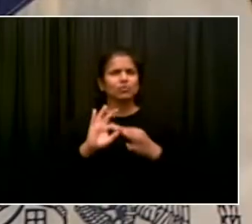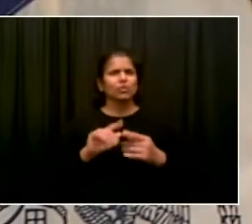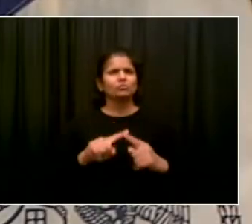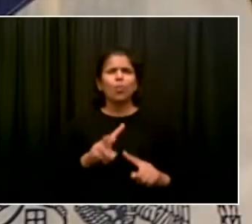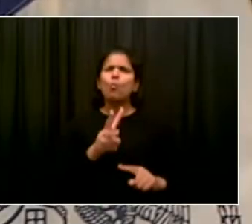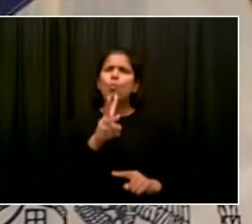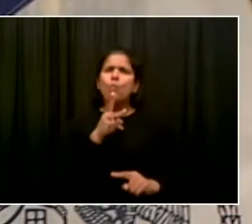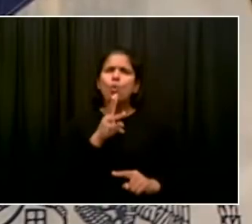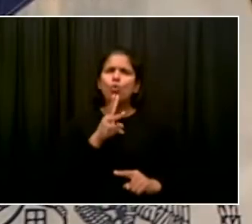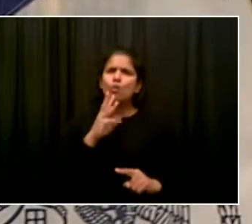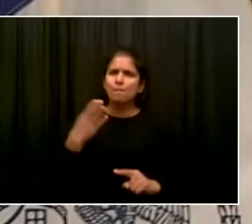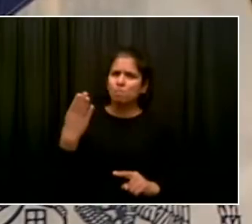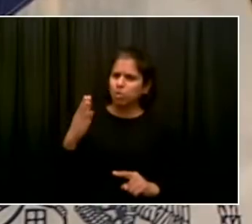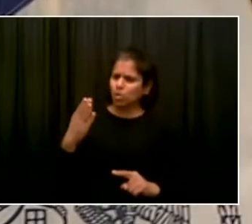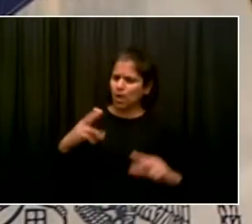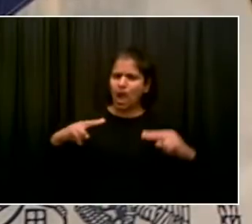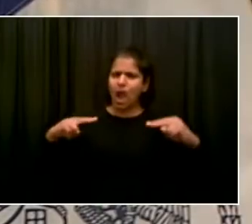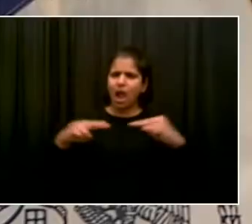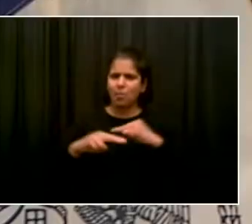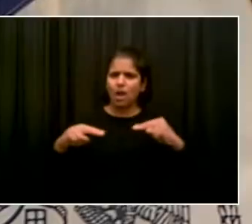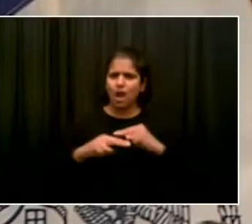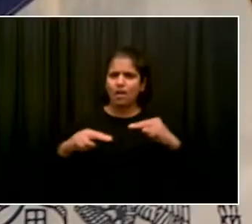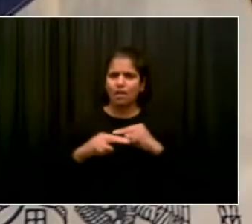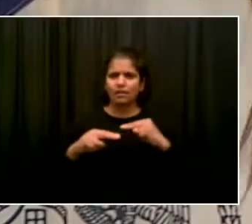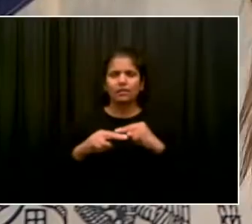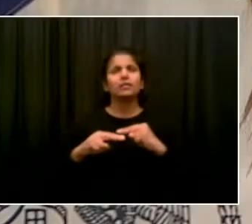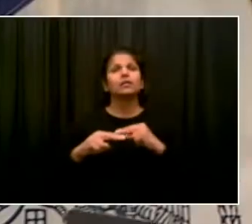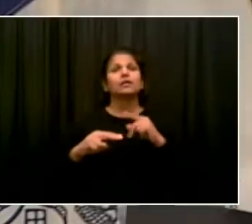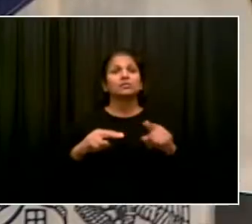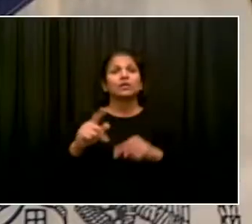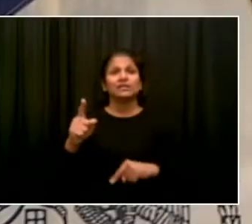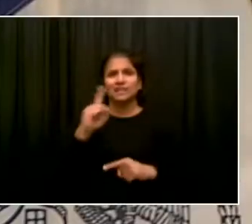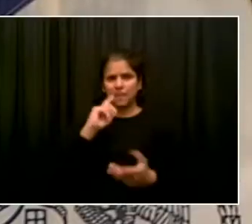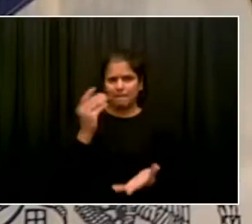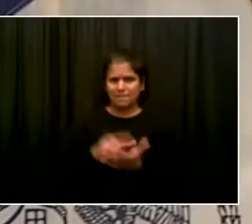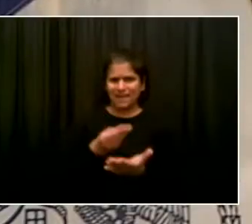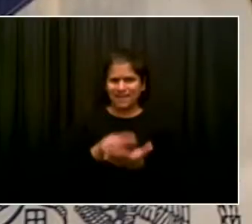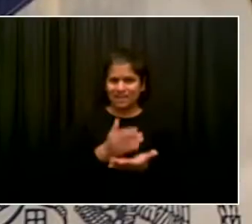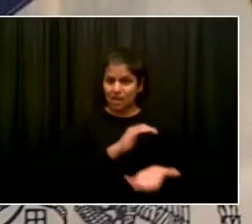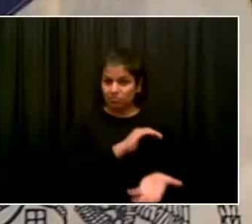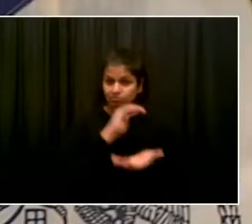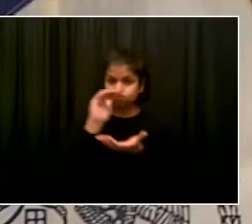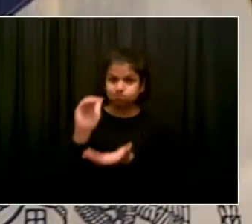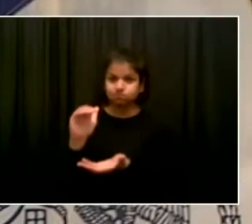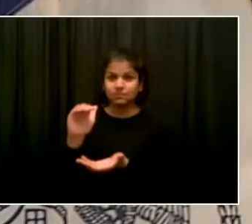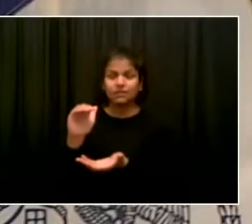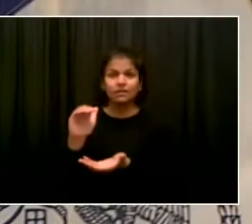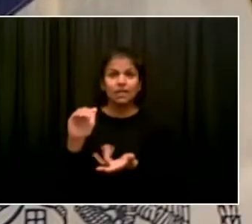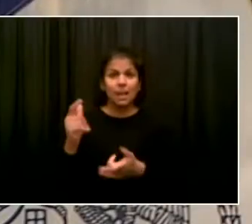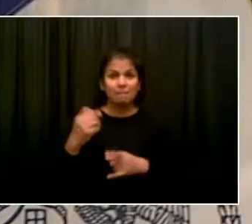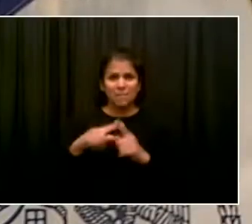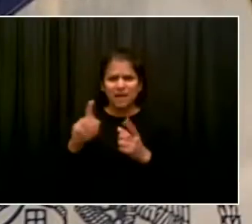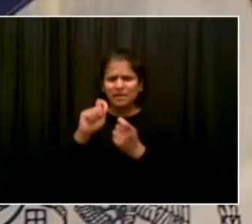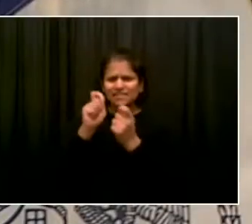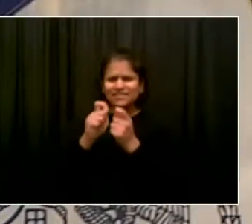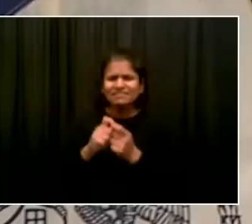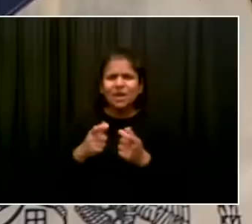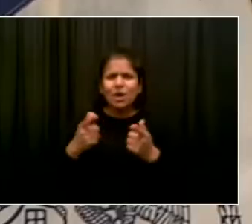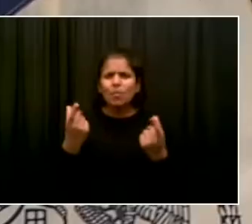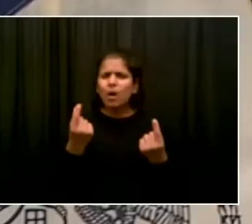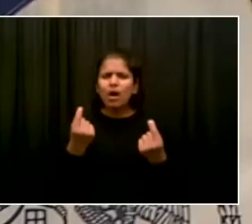THE ANNOUNCEMENT